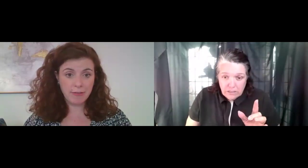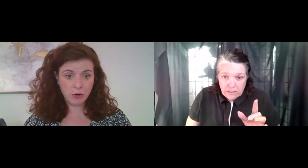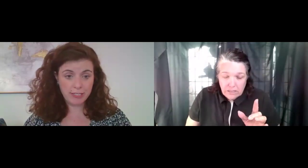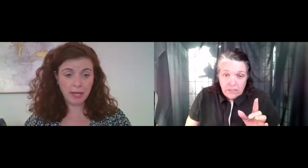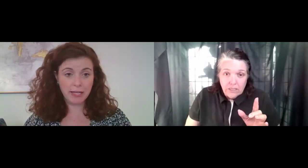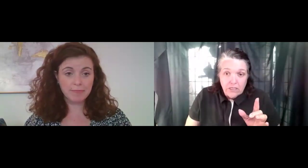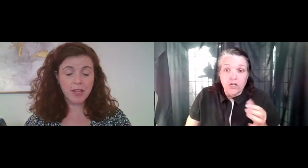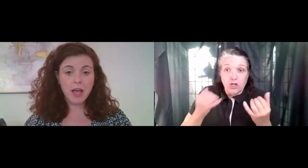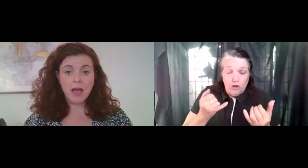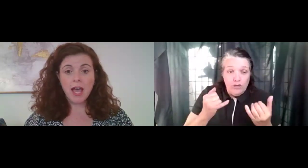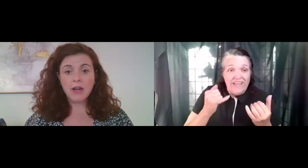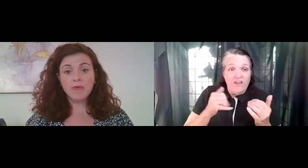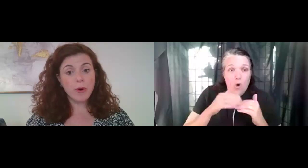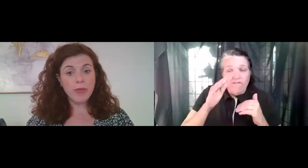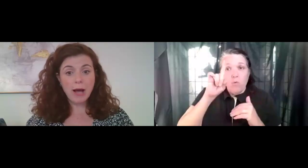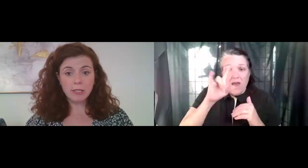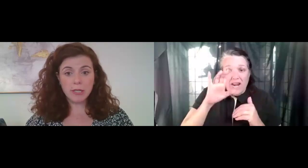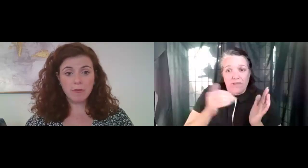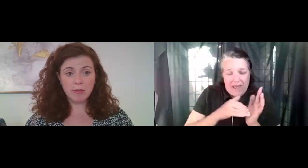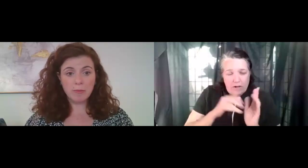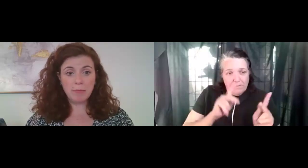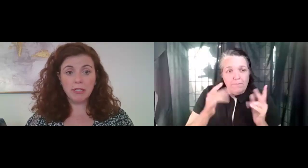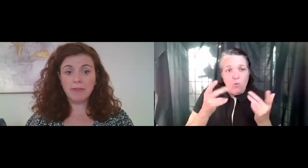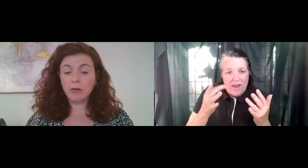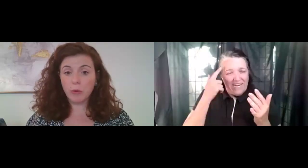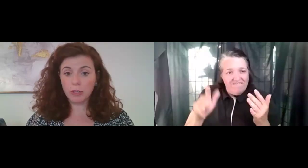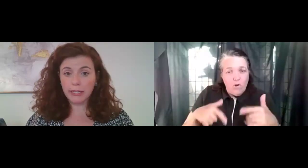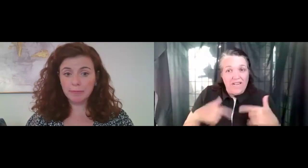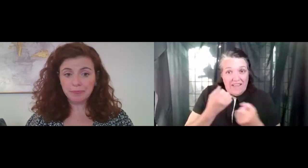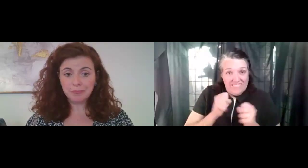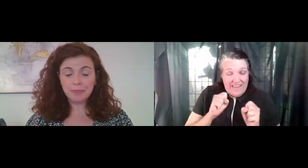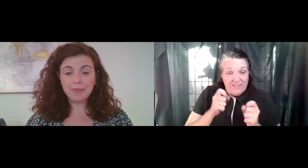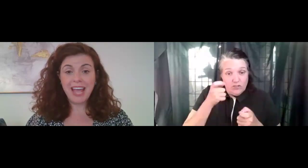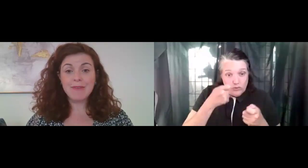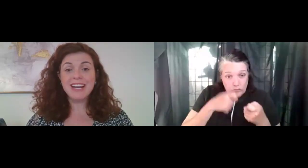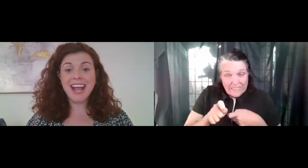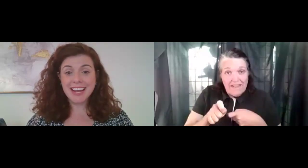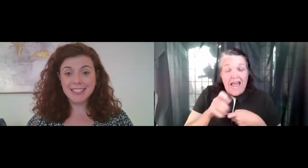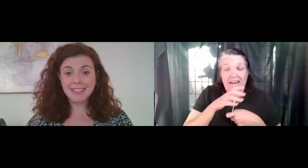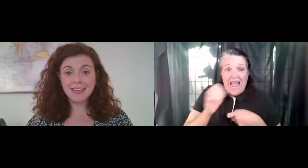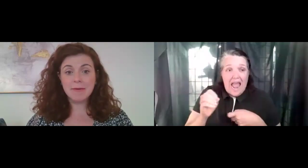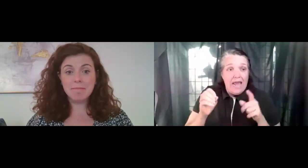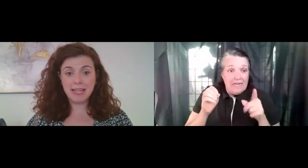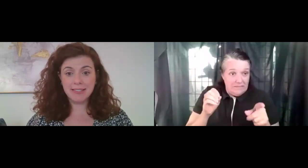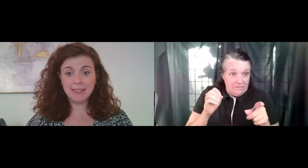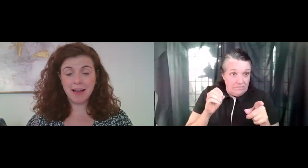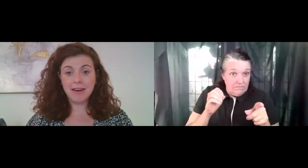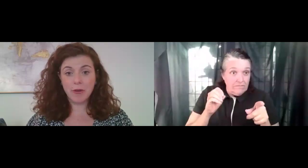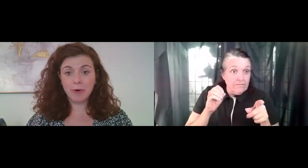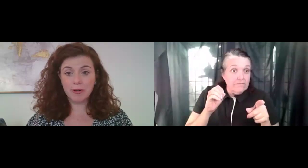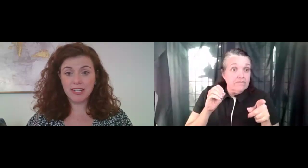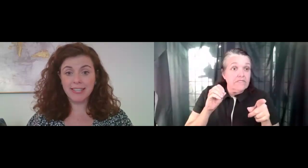saving transplant and 4,000 of those people live here locally. Every eight minutes another person